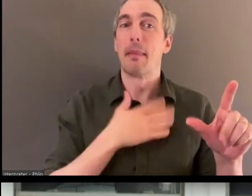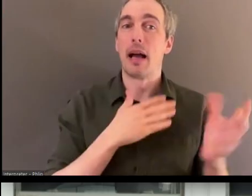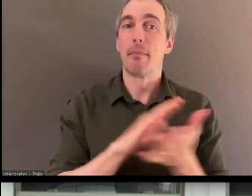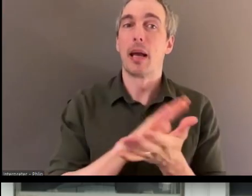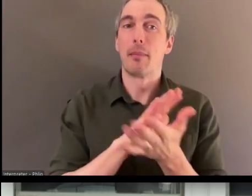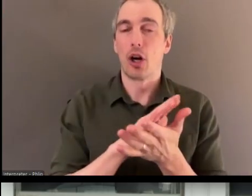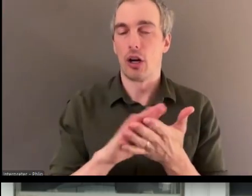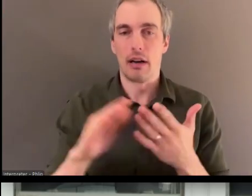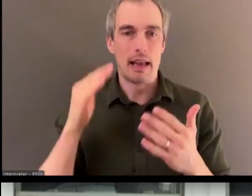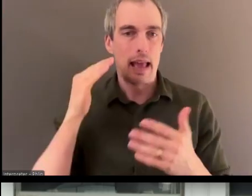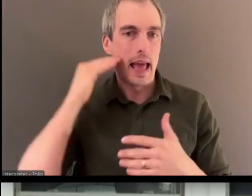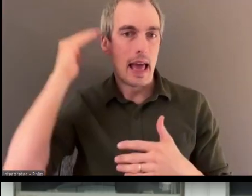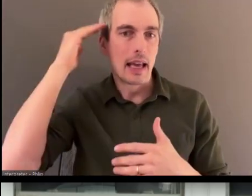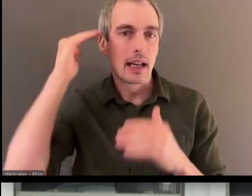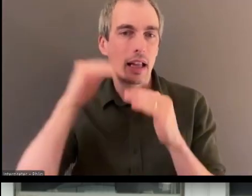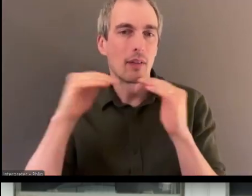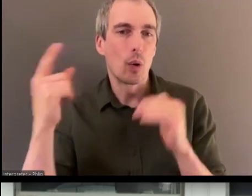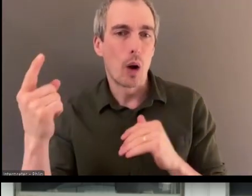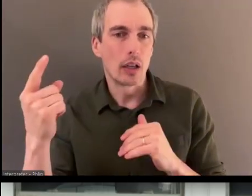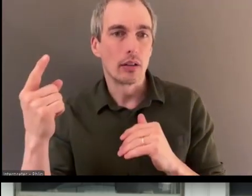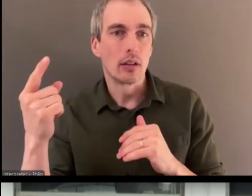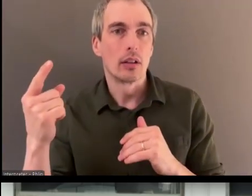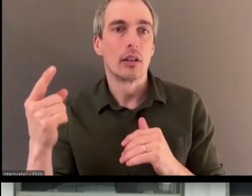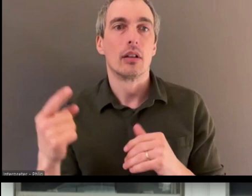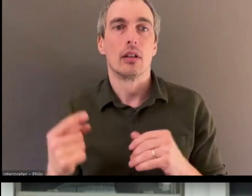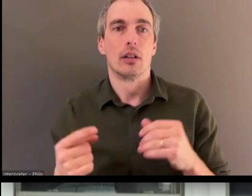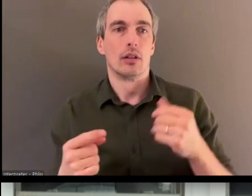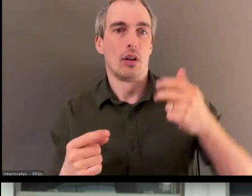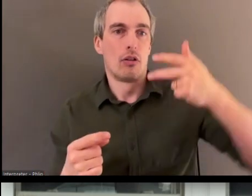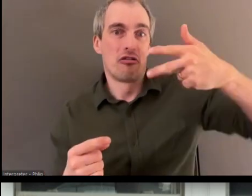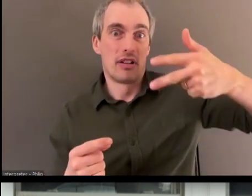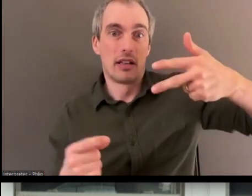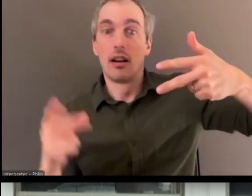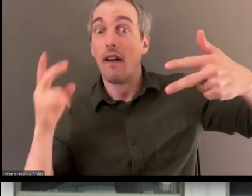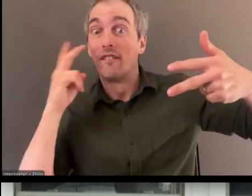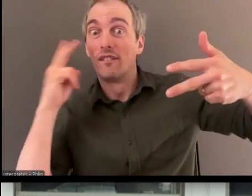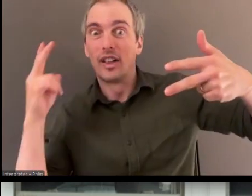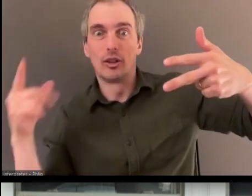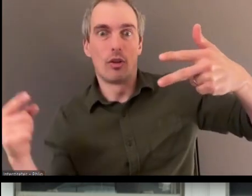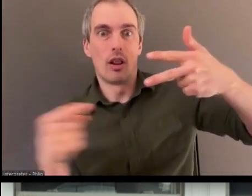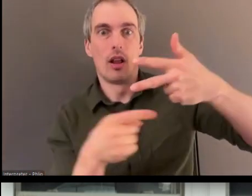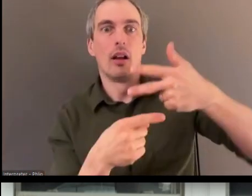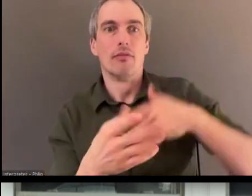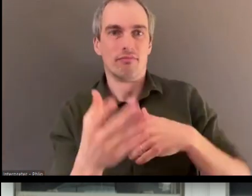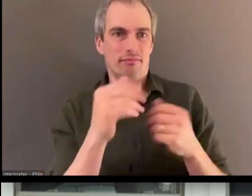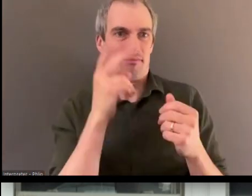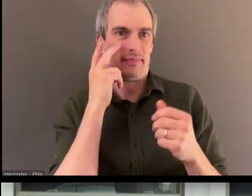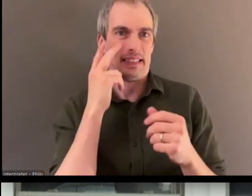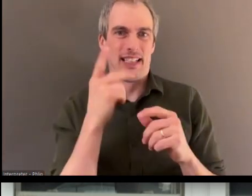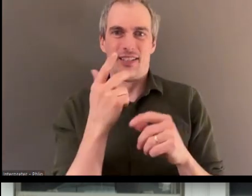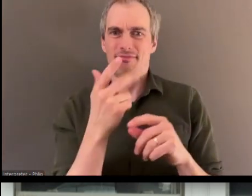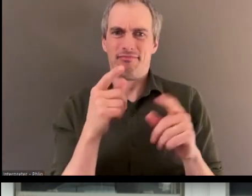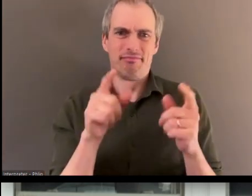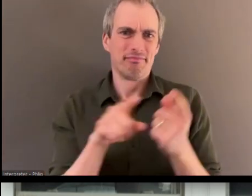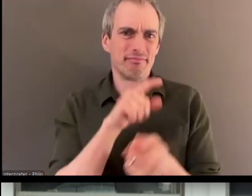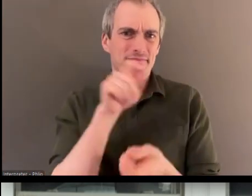Three different renderings of the same exact concept. This is a new... this is just an abstract language.